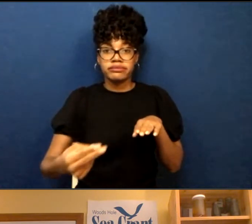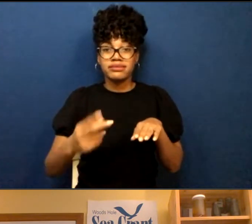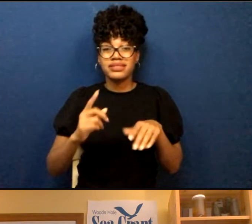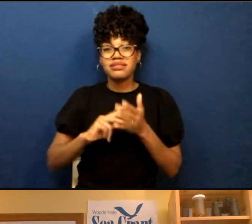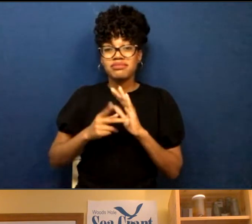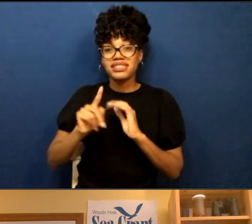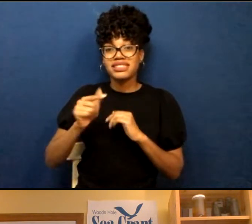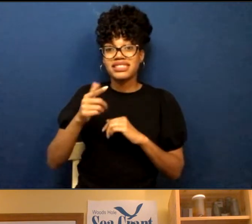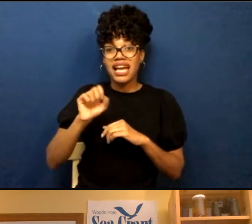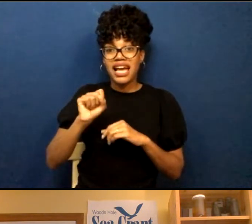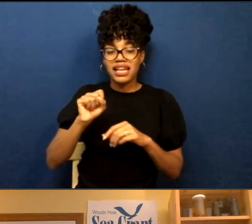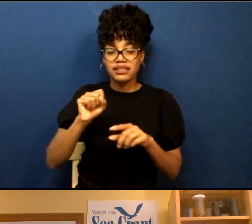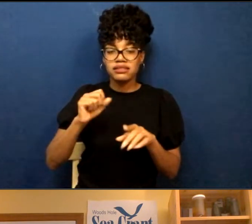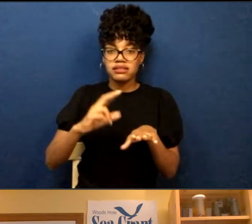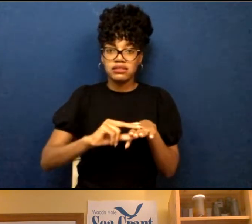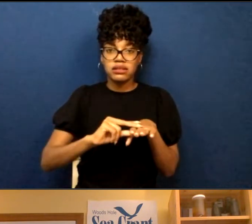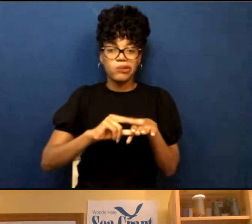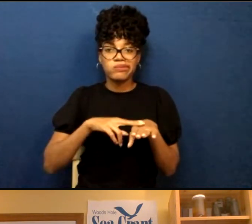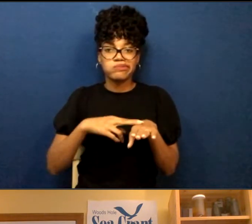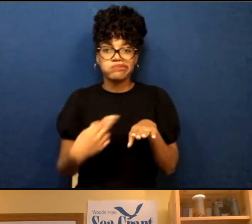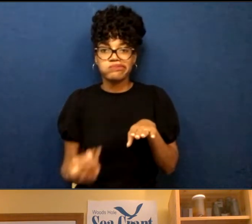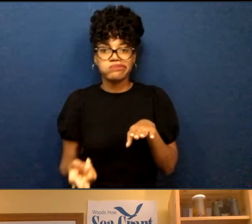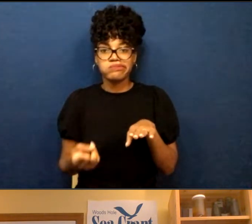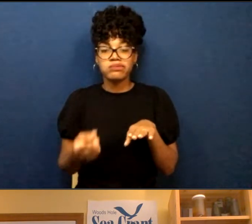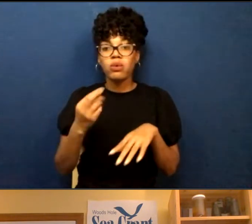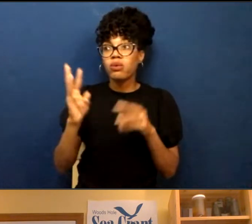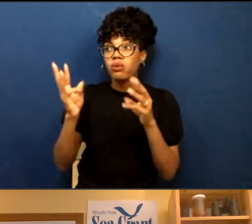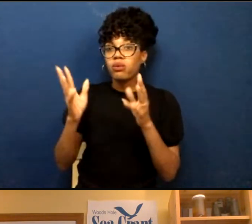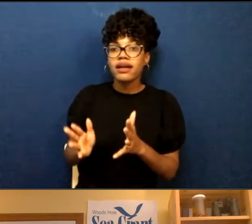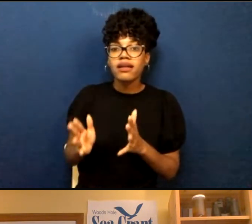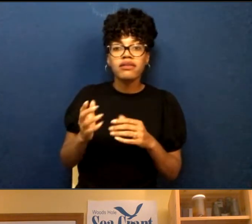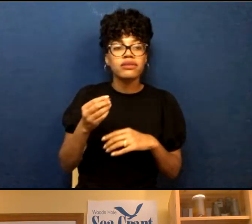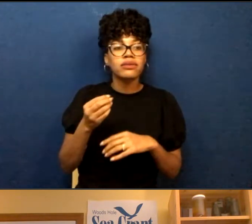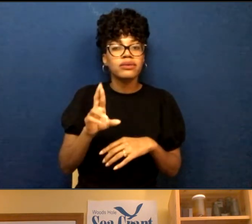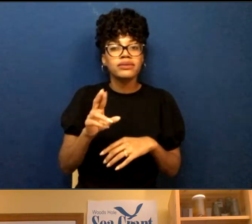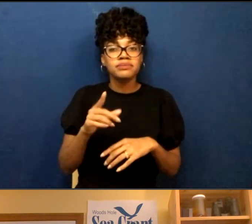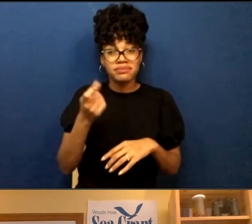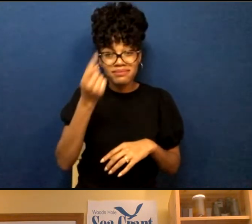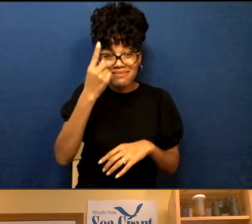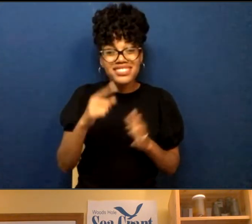or it might just fall off from weather or sea. Albatrosses will duck down on the water a little bit.